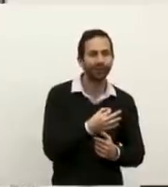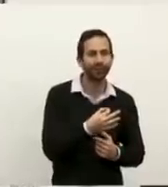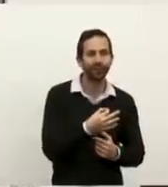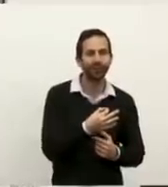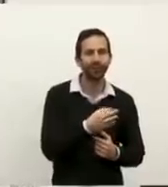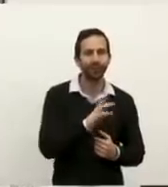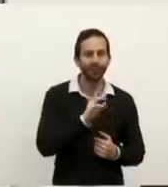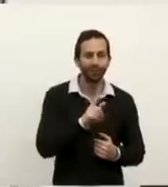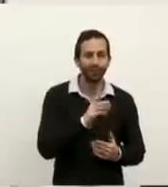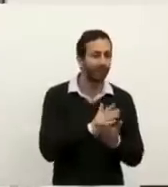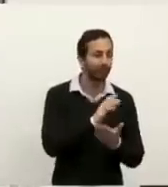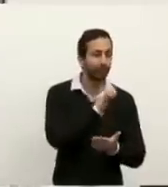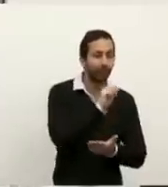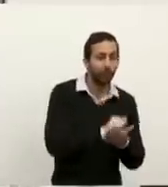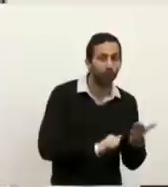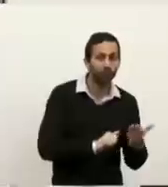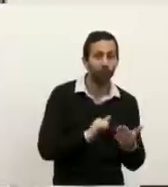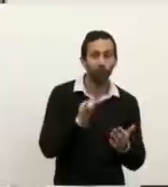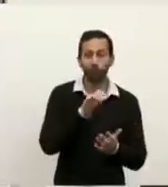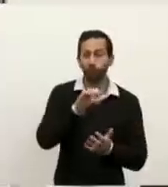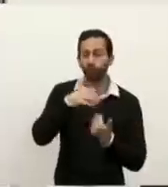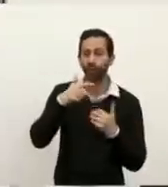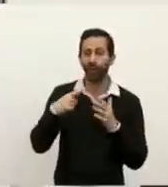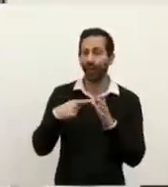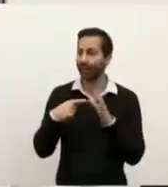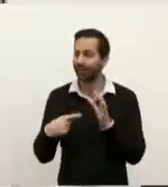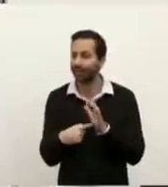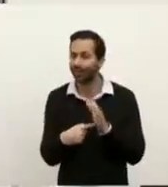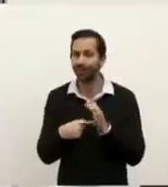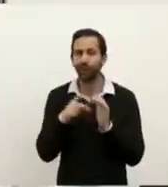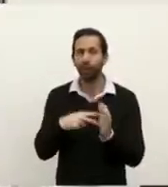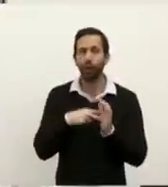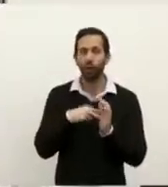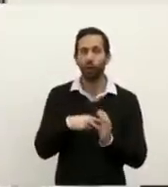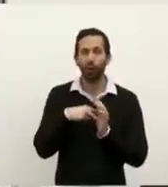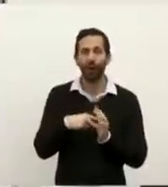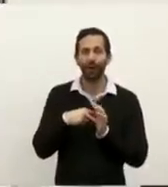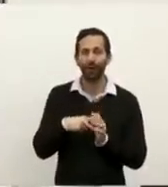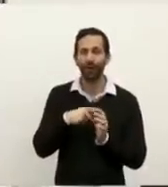actually purchasing or procuring AT, and then waiting months before they actually get it.